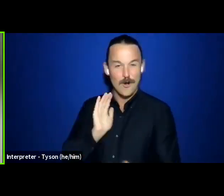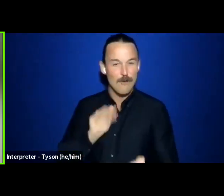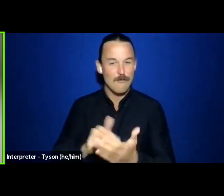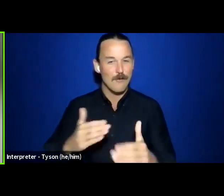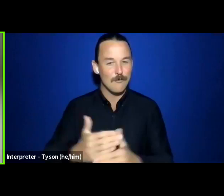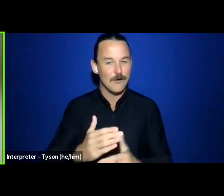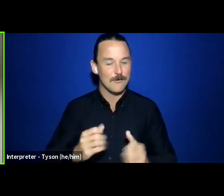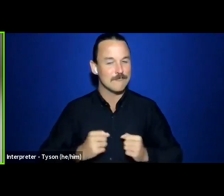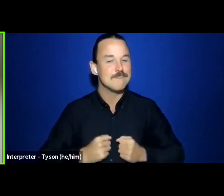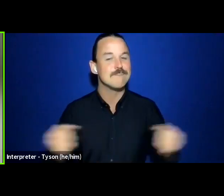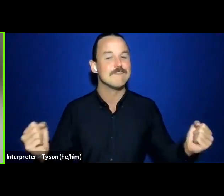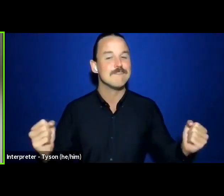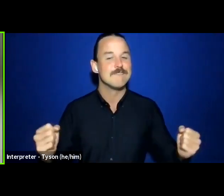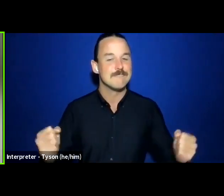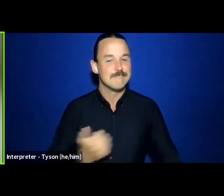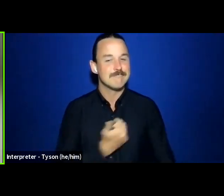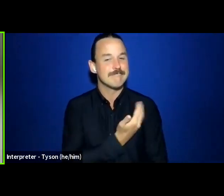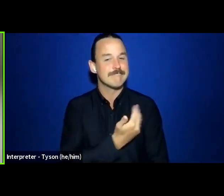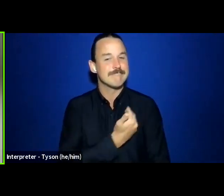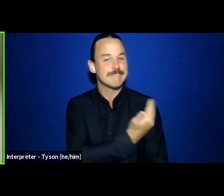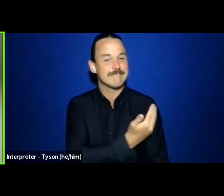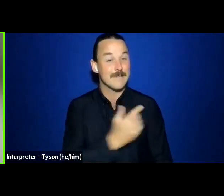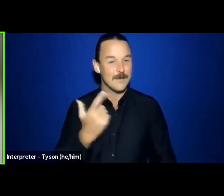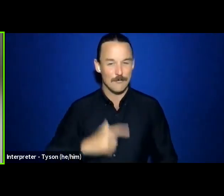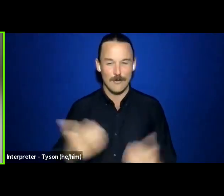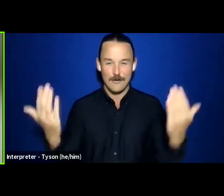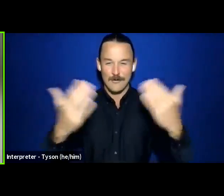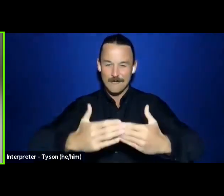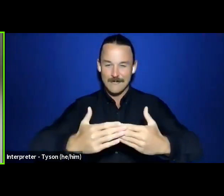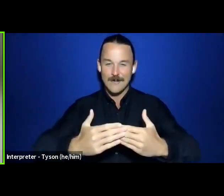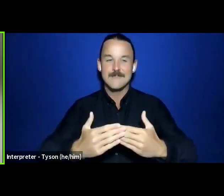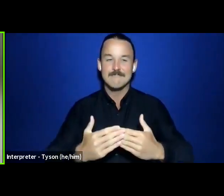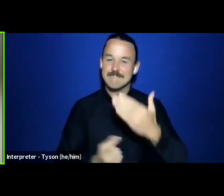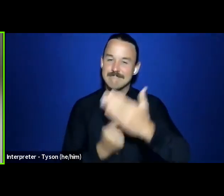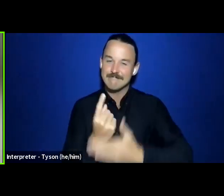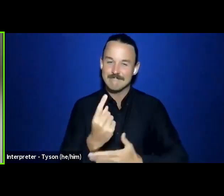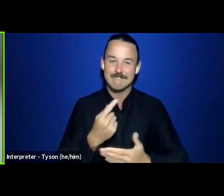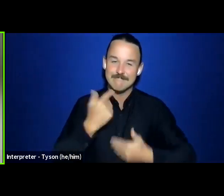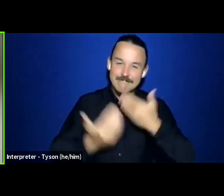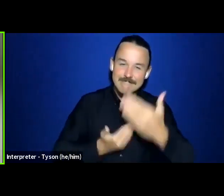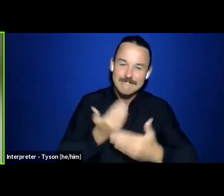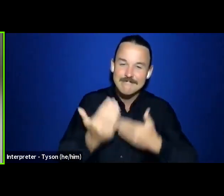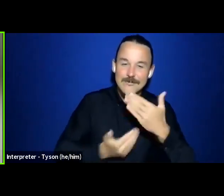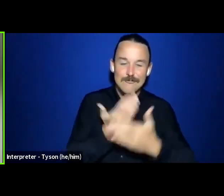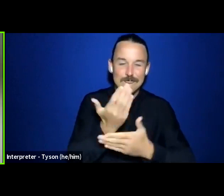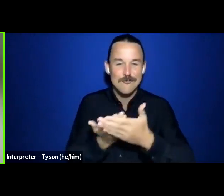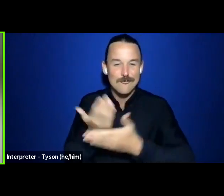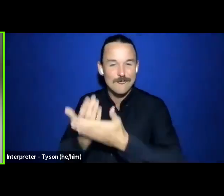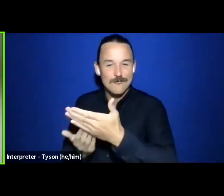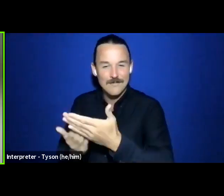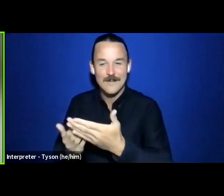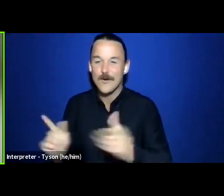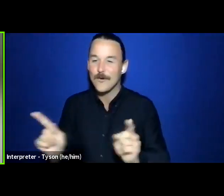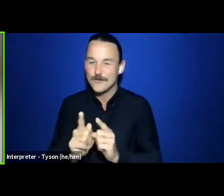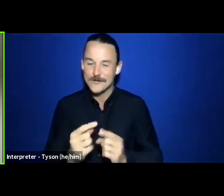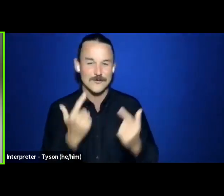mentoring and events mentoring and events like tonight, which share stories. and elevate Role models. We are called to our purpose